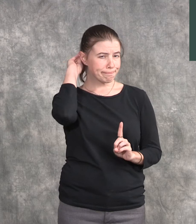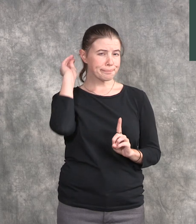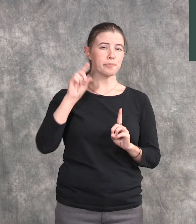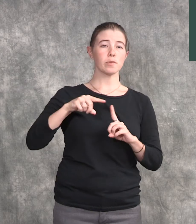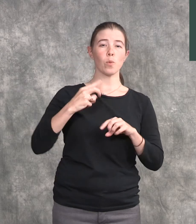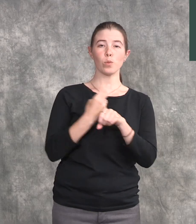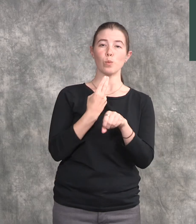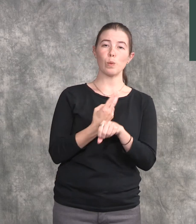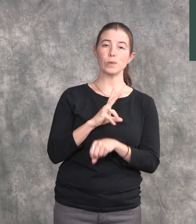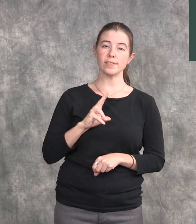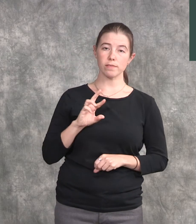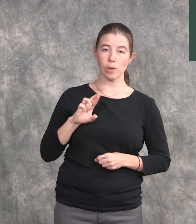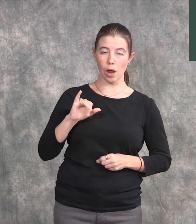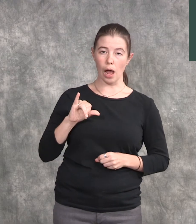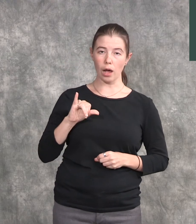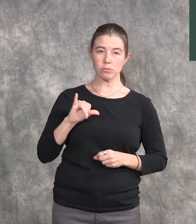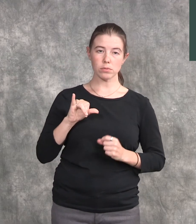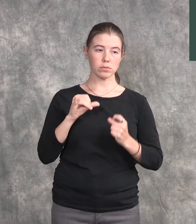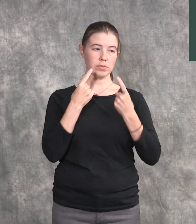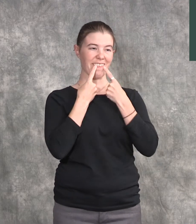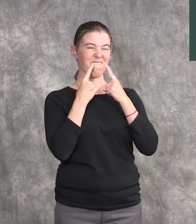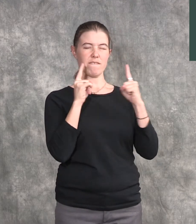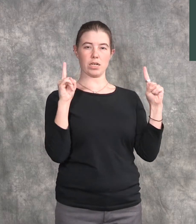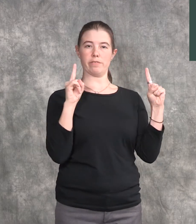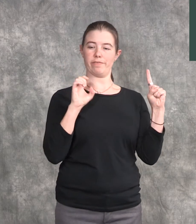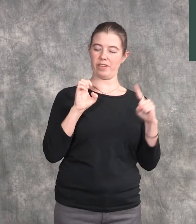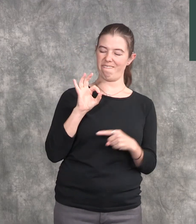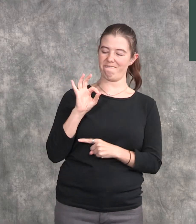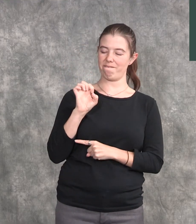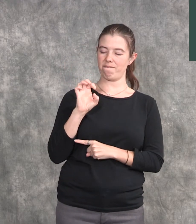The important thing to remember when using VRI